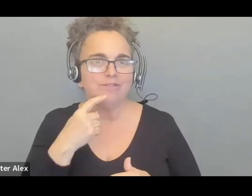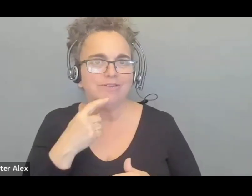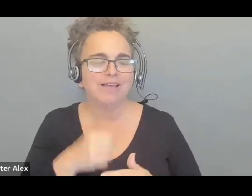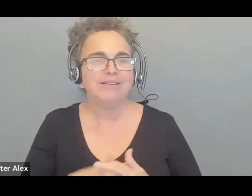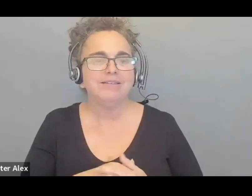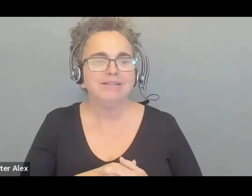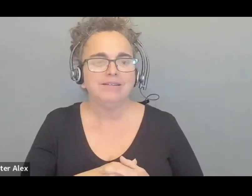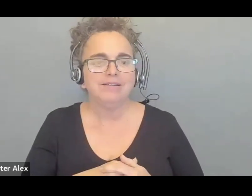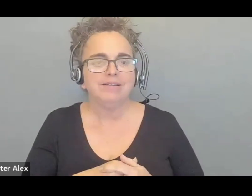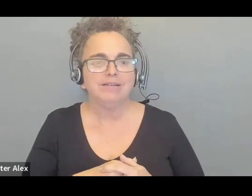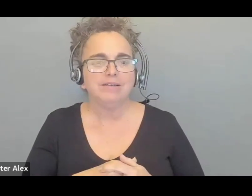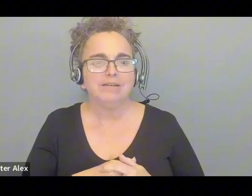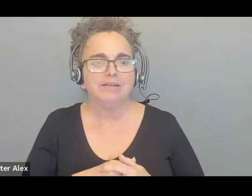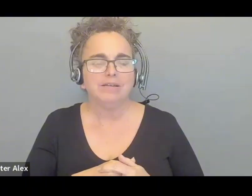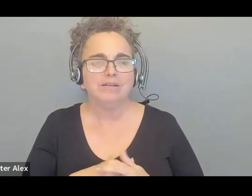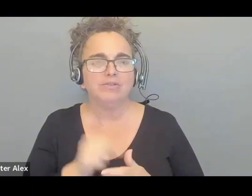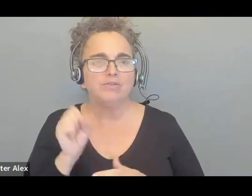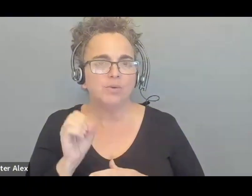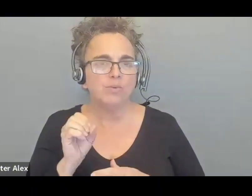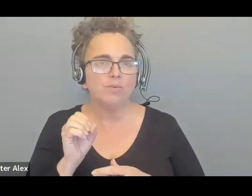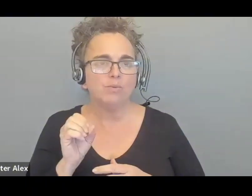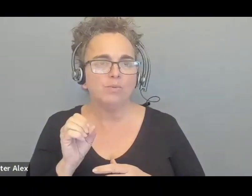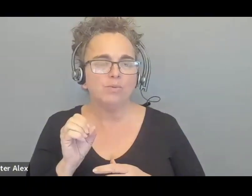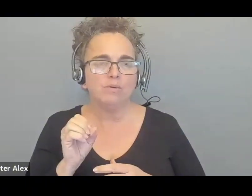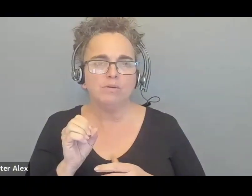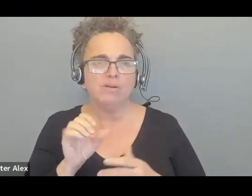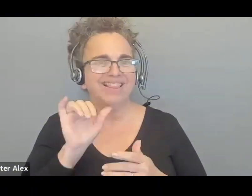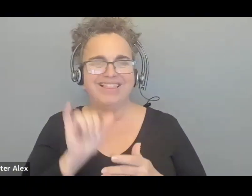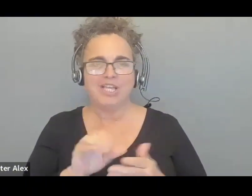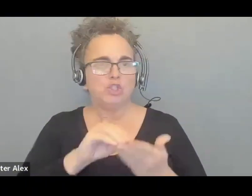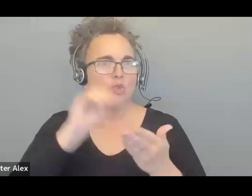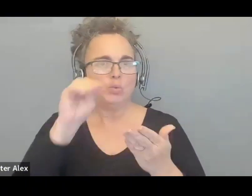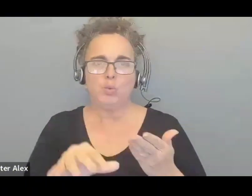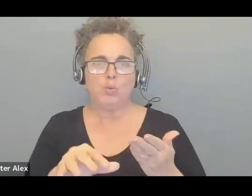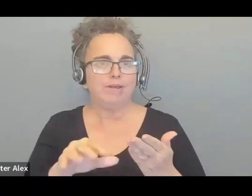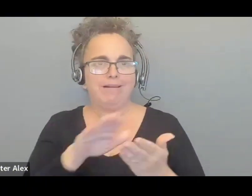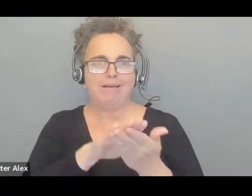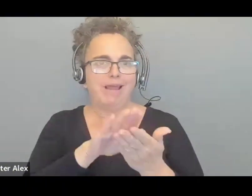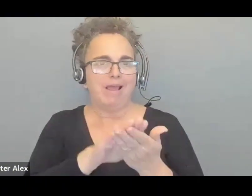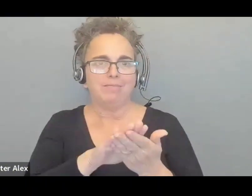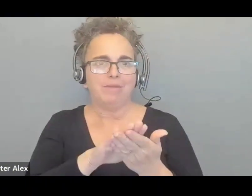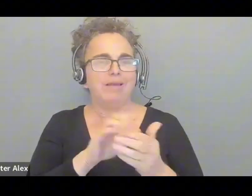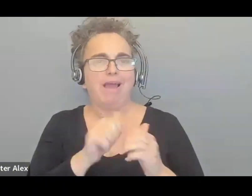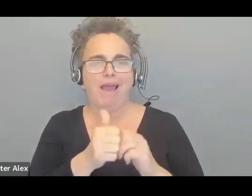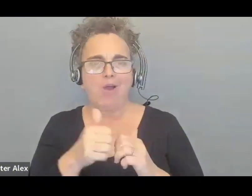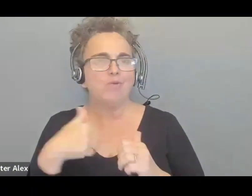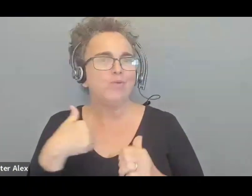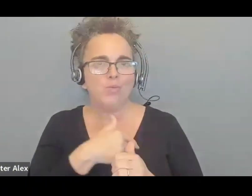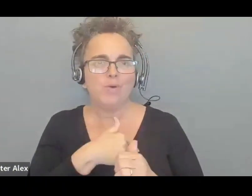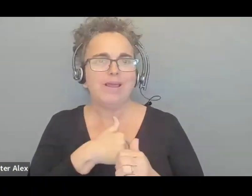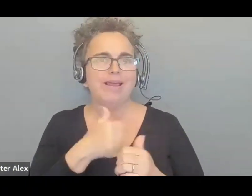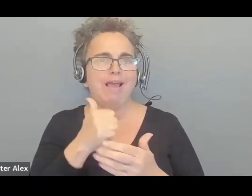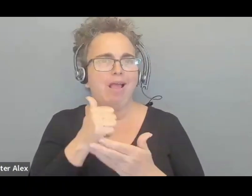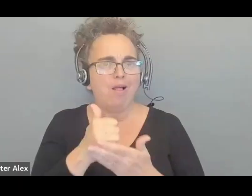so this whole student academy is around how do we help students think about careers, right?